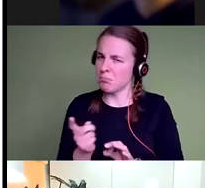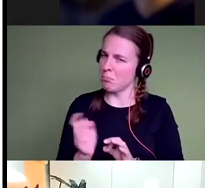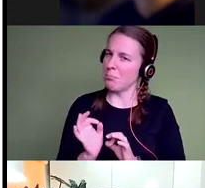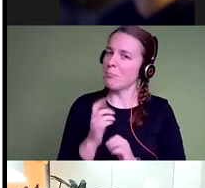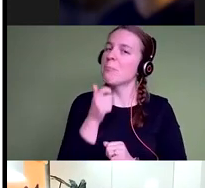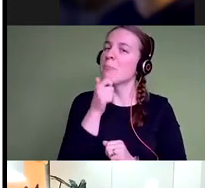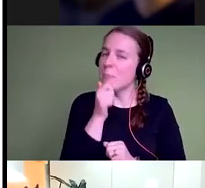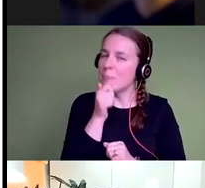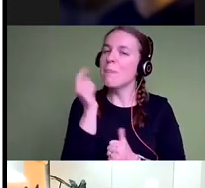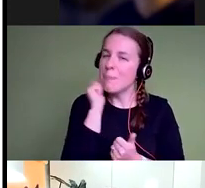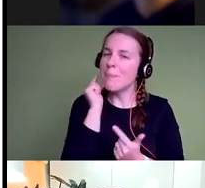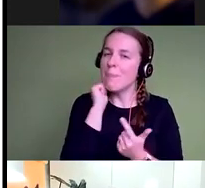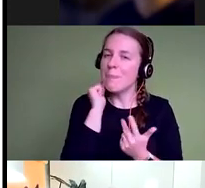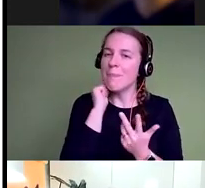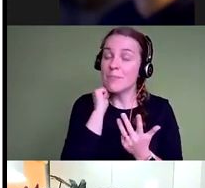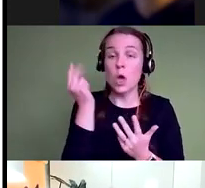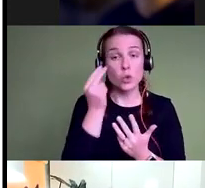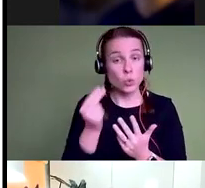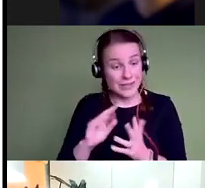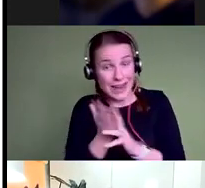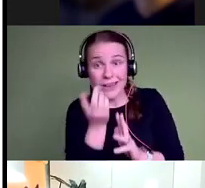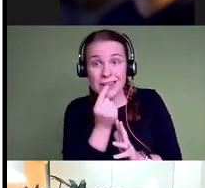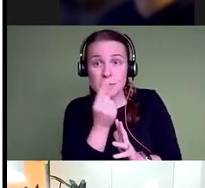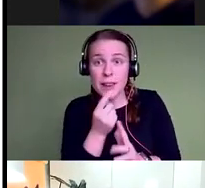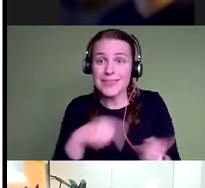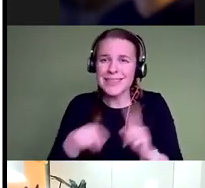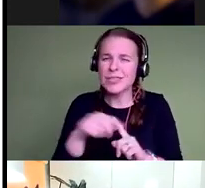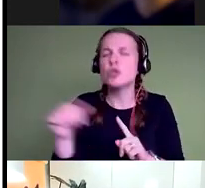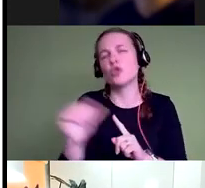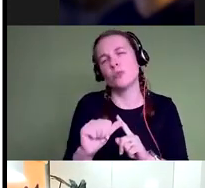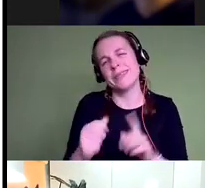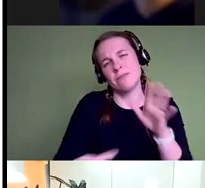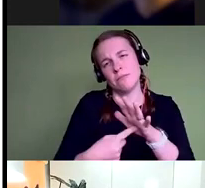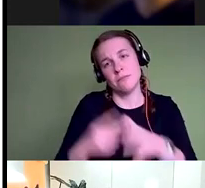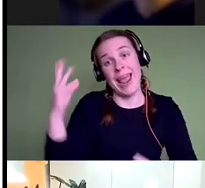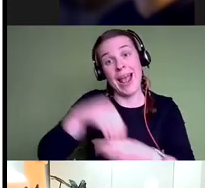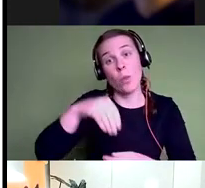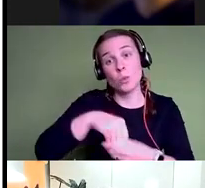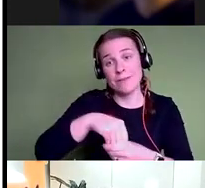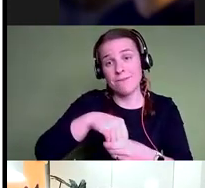they will use the space in question. We can also learn a lot from what they don't say.